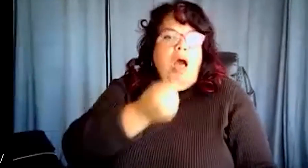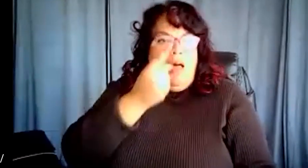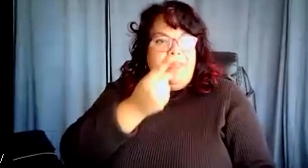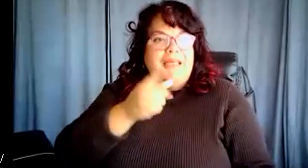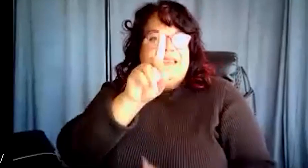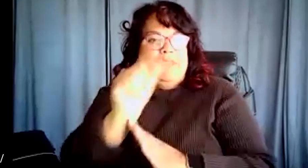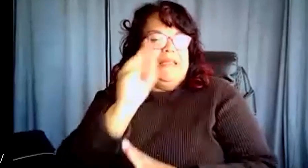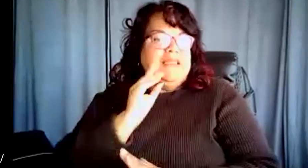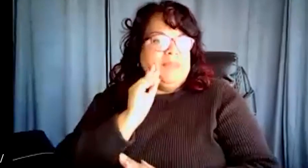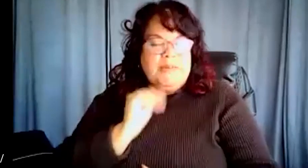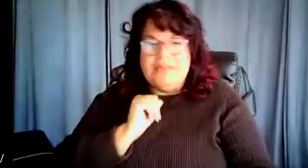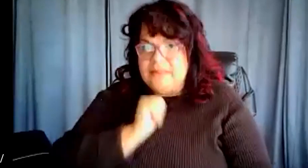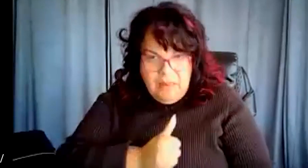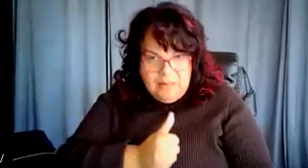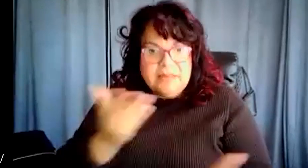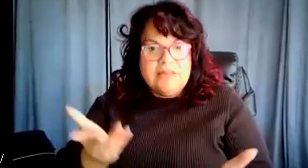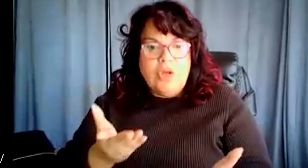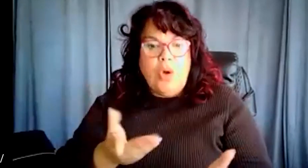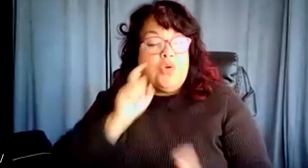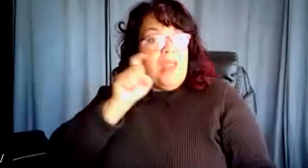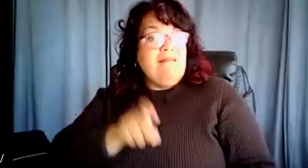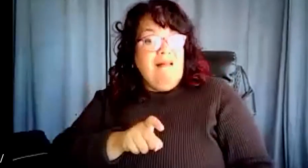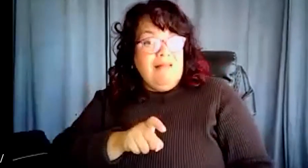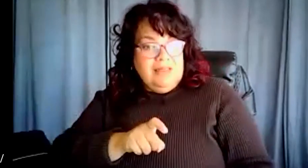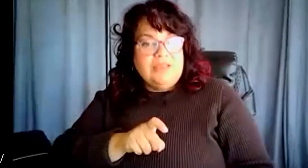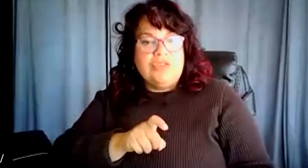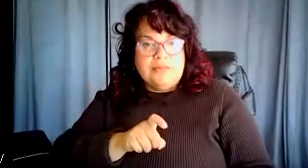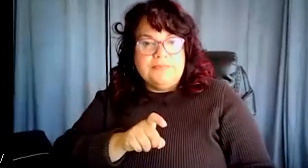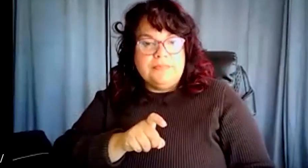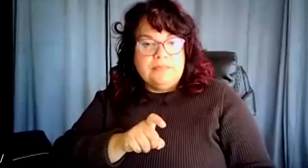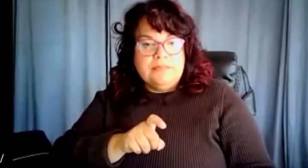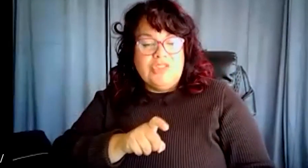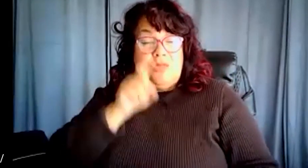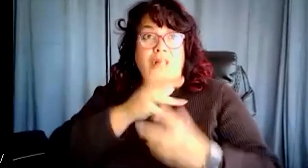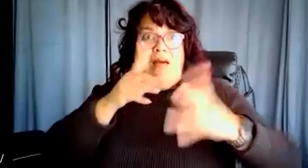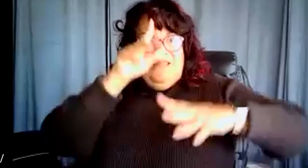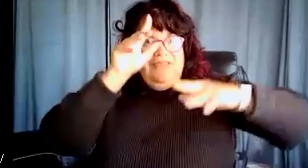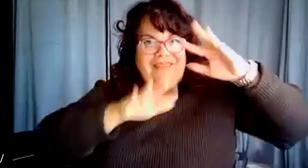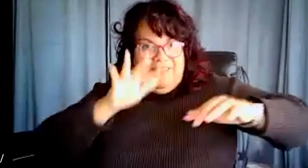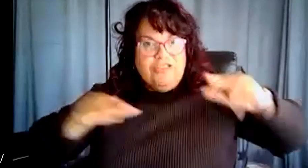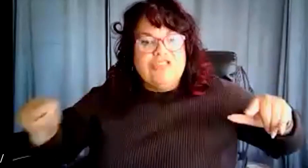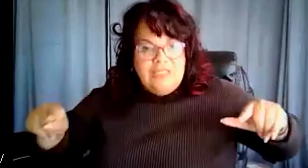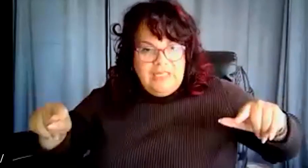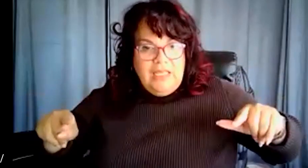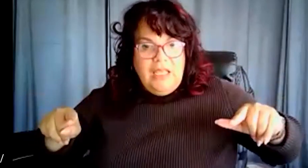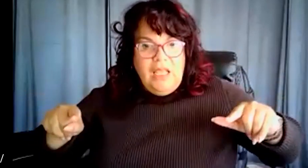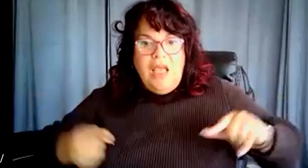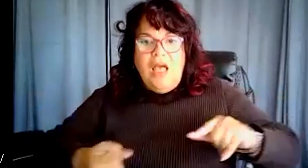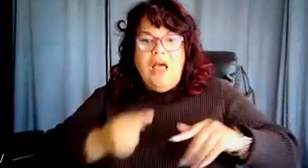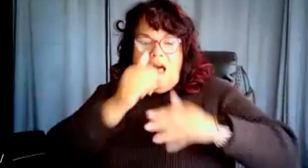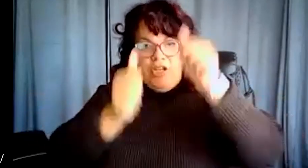And so, in order to acknowledge that there's so much diversity under one umbrella, we have